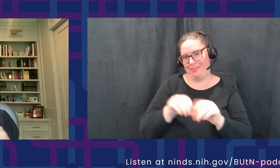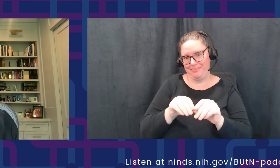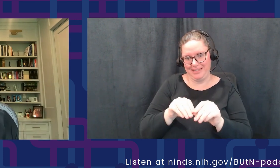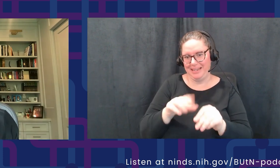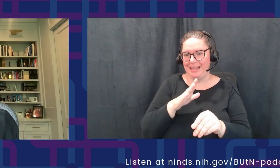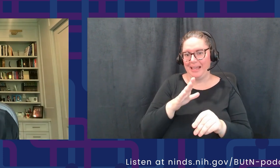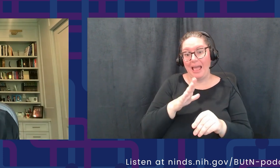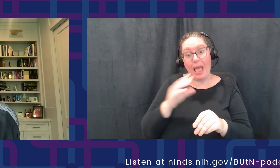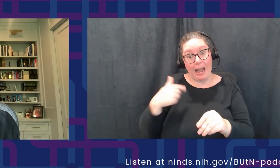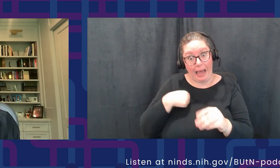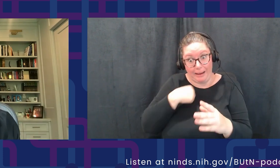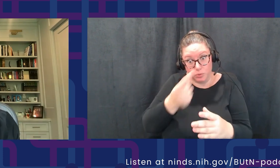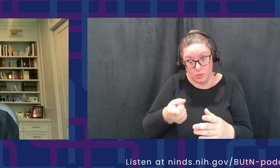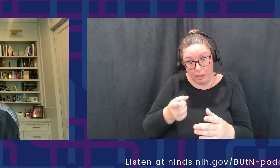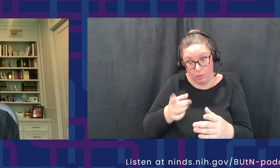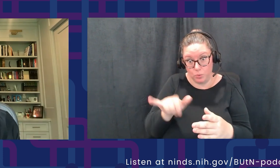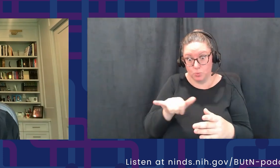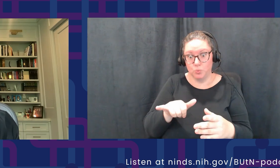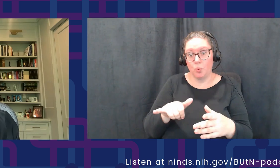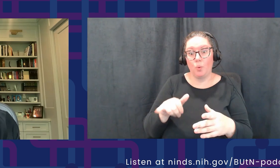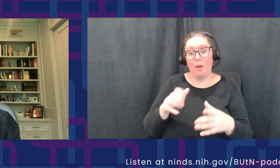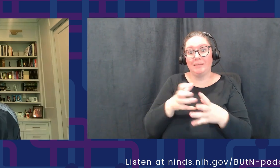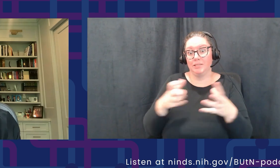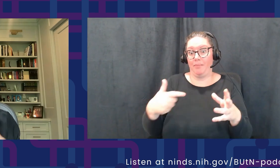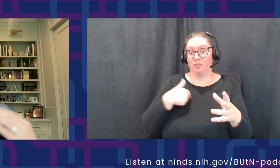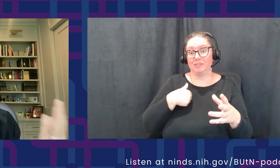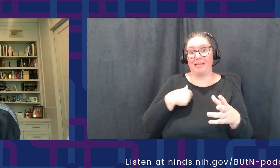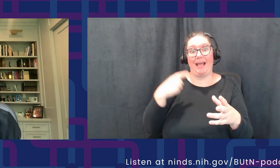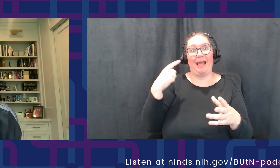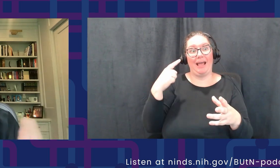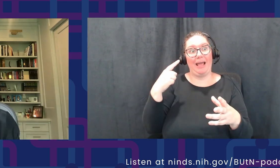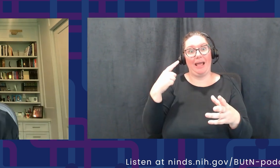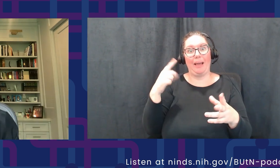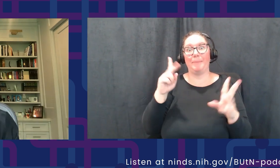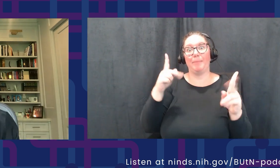And I have to tell you too, as much as I think you would think I'm experienced